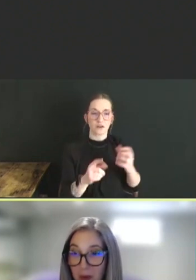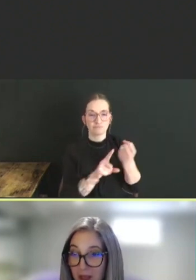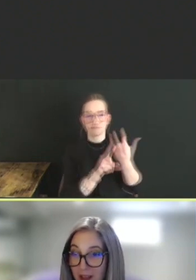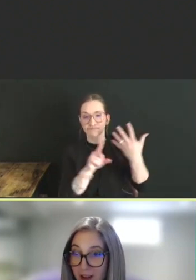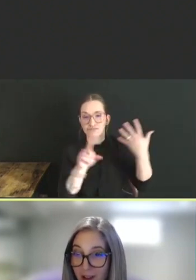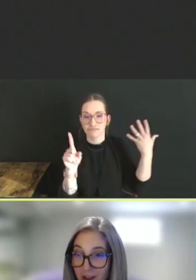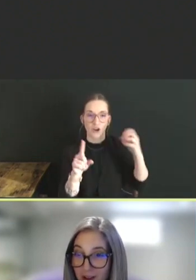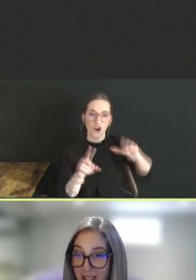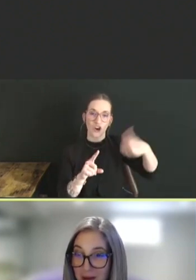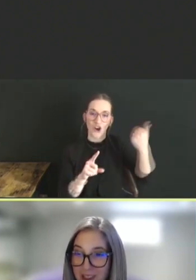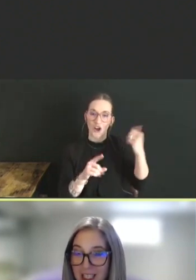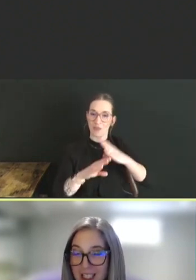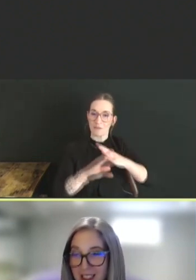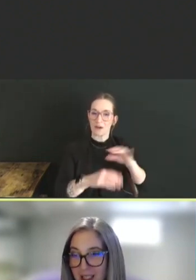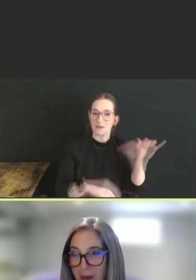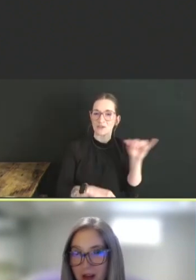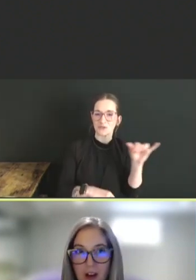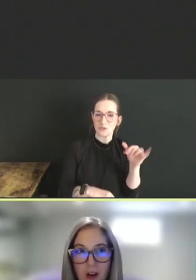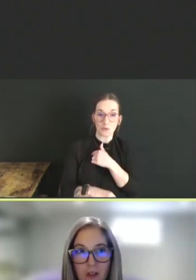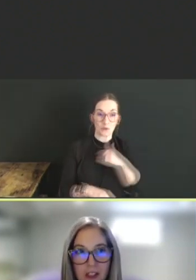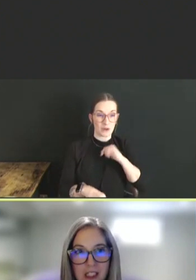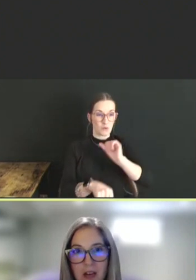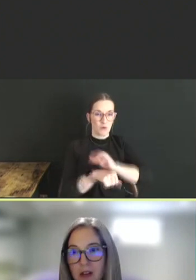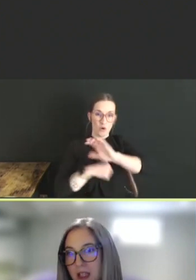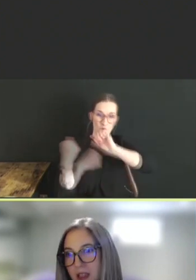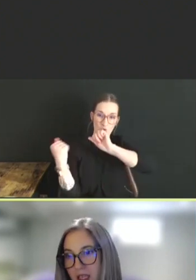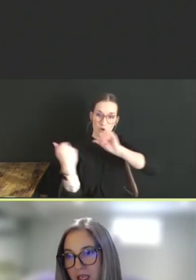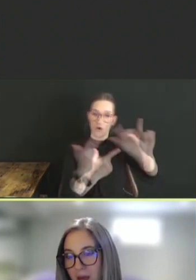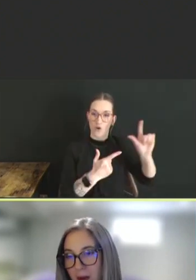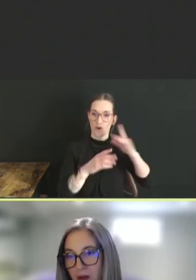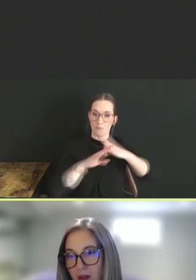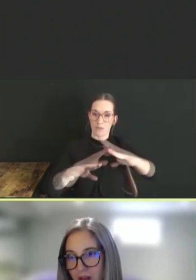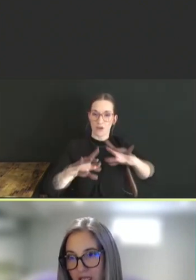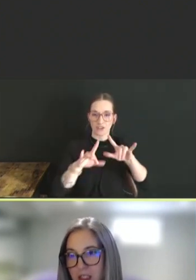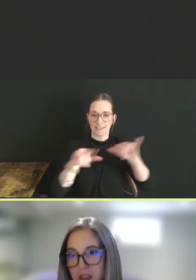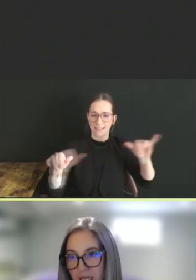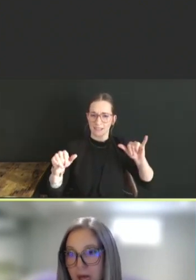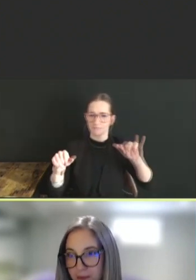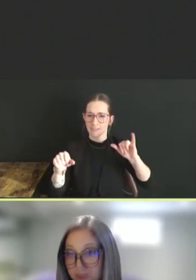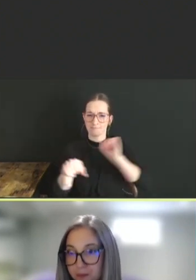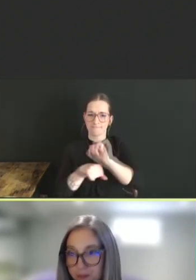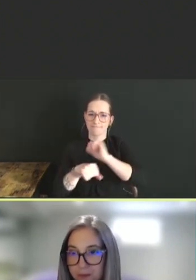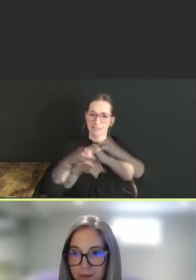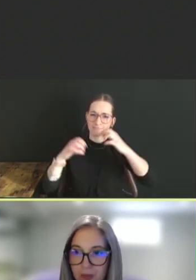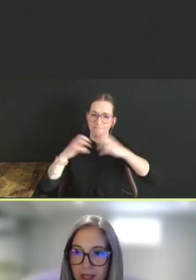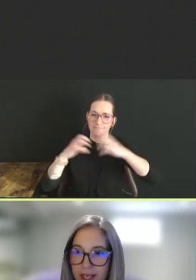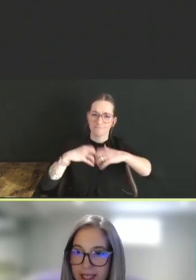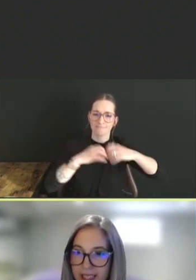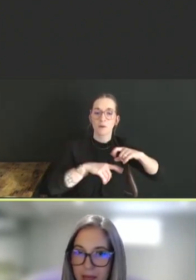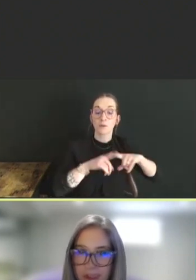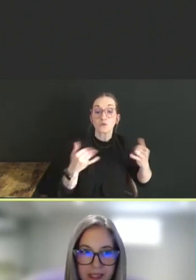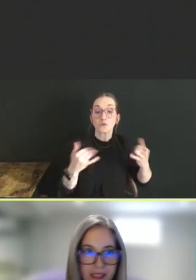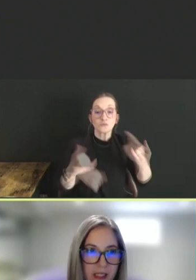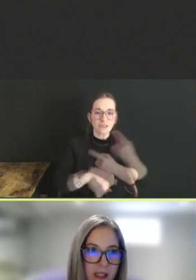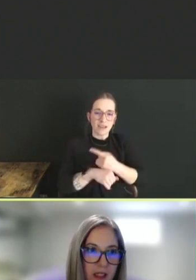working on all of those simultaneously. But for today, really thinking about the financial side. Next slide, please.